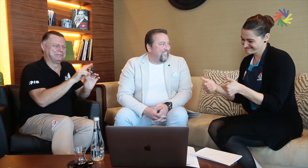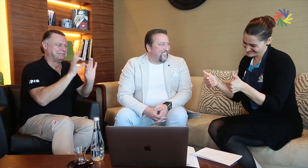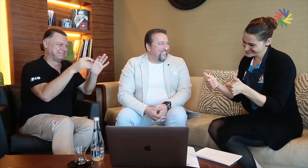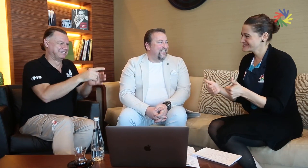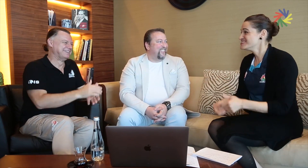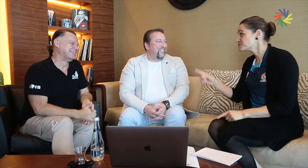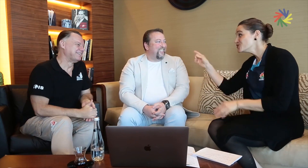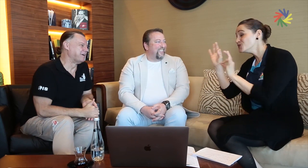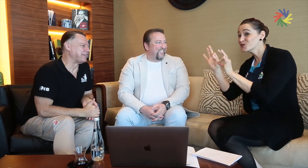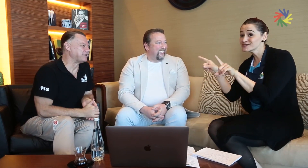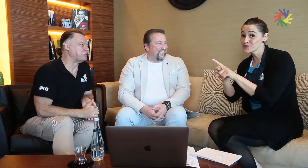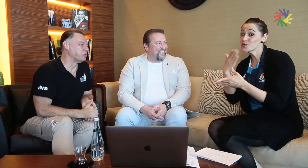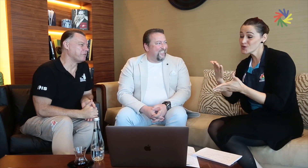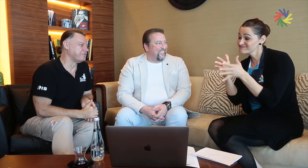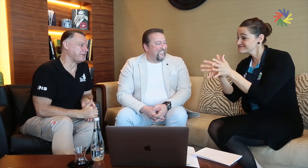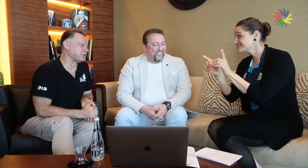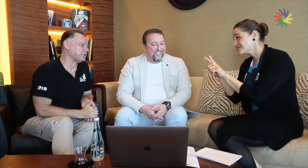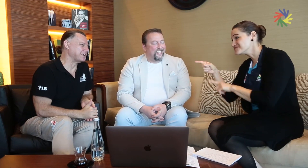what and how to say it better.